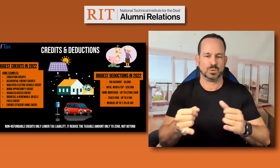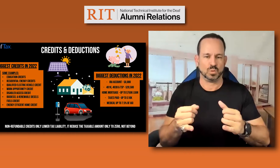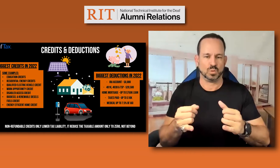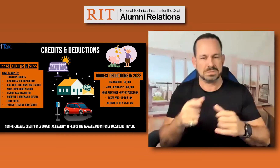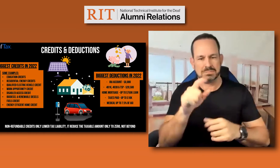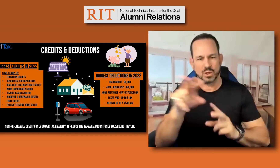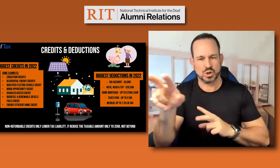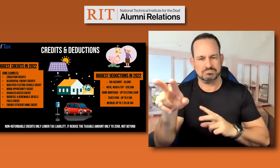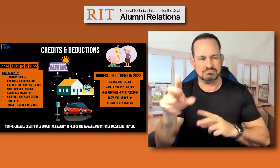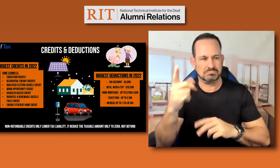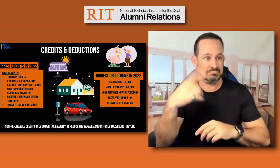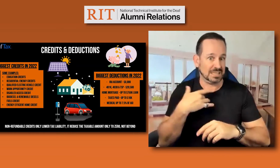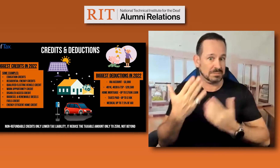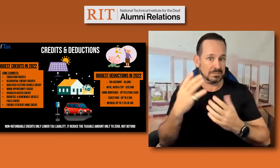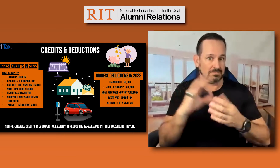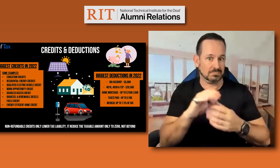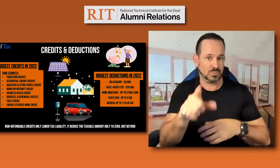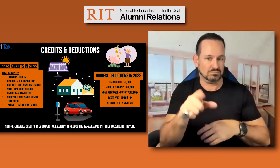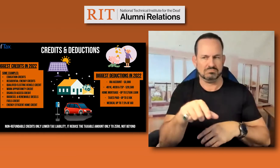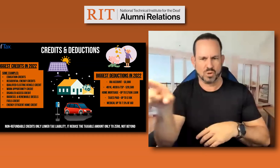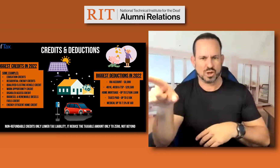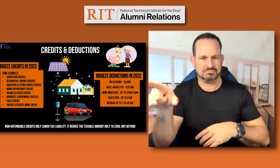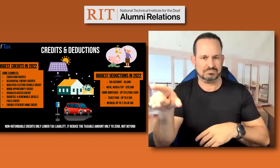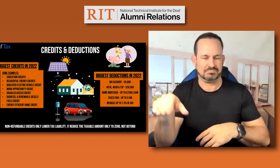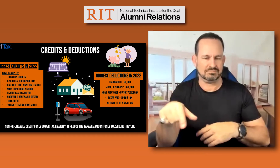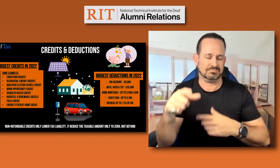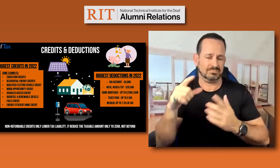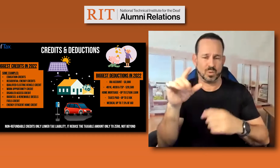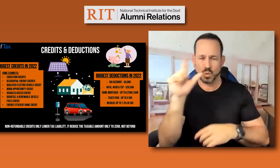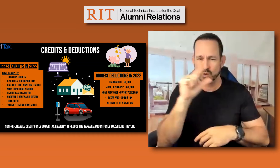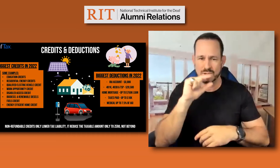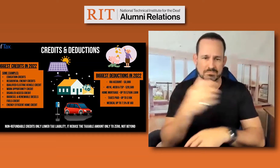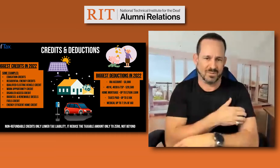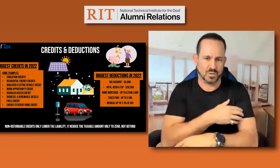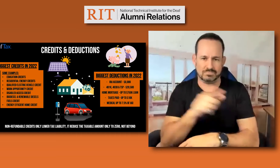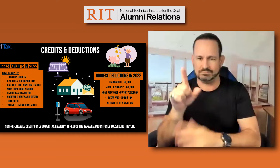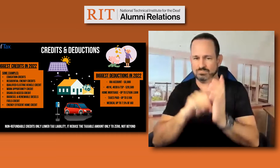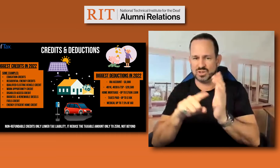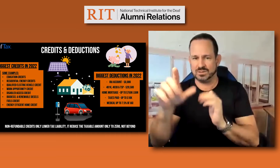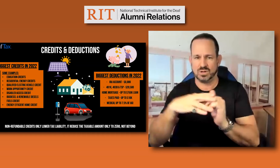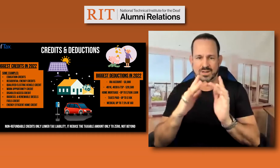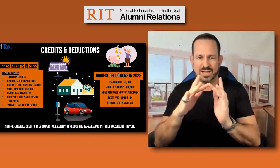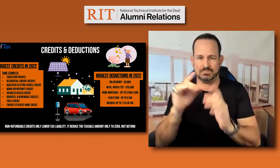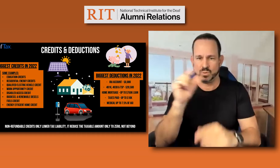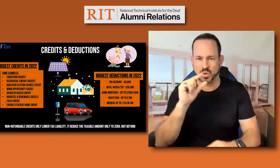Also, not all of this applies on an individual basis. There might be some deductions or credits available